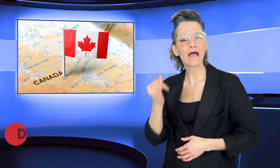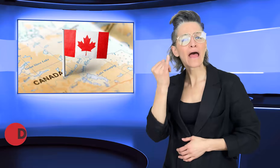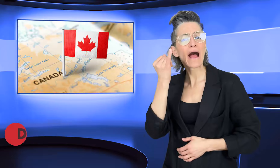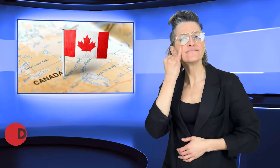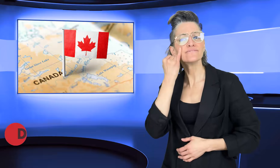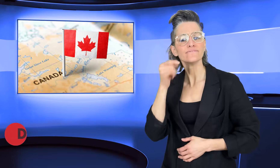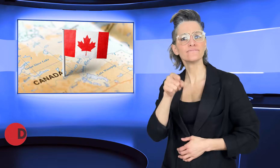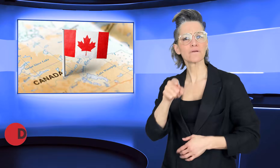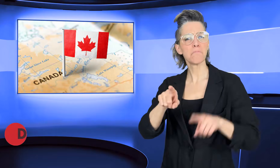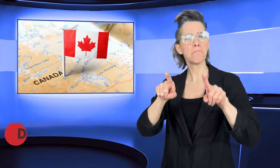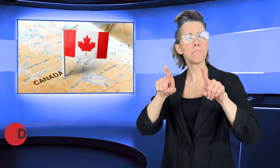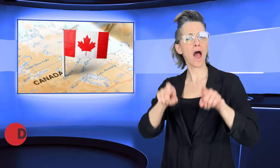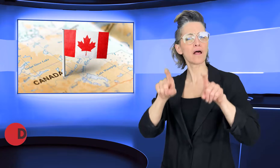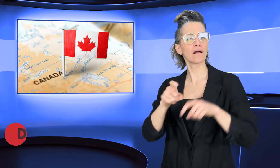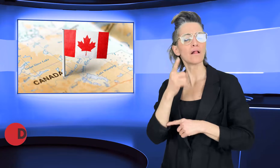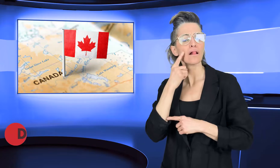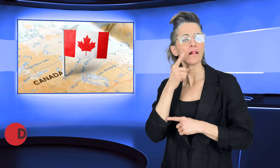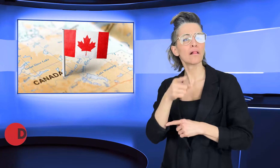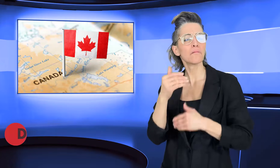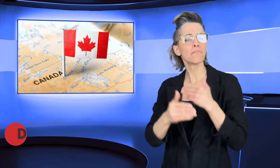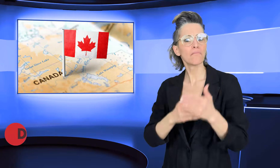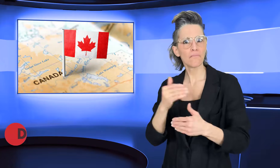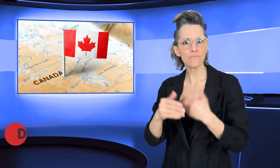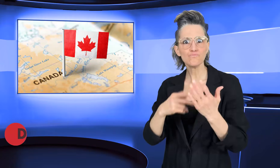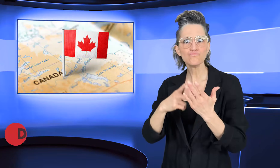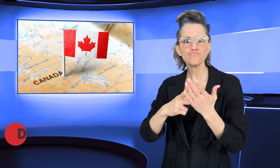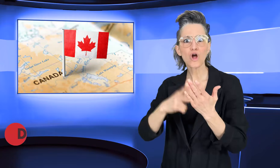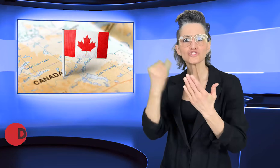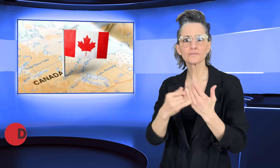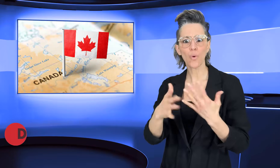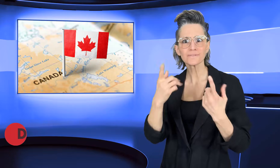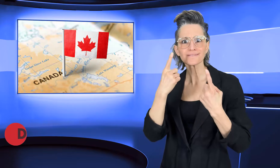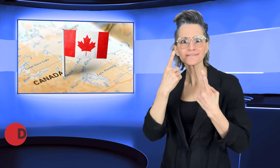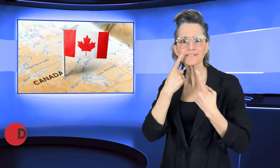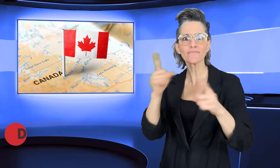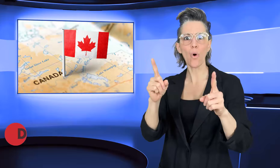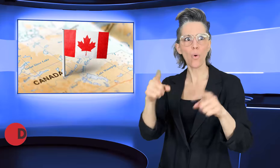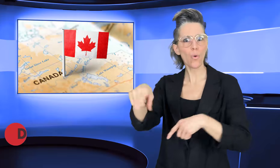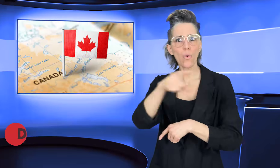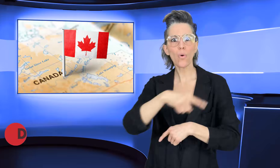How will ICBC know if this pilot project is successful